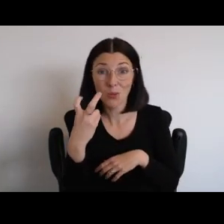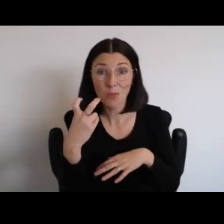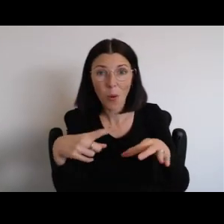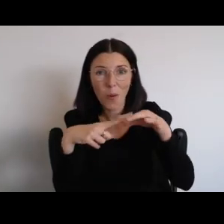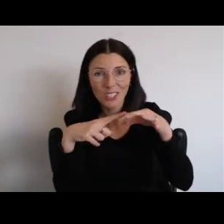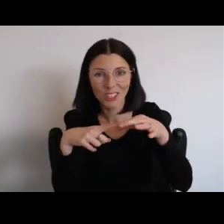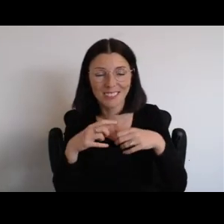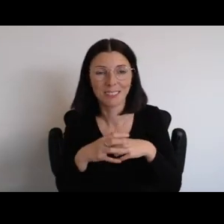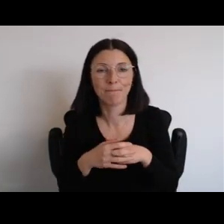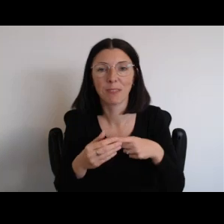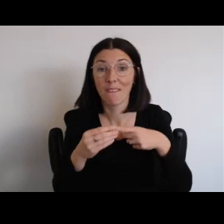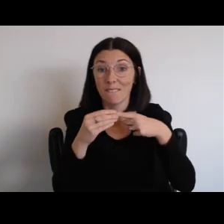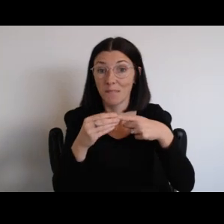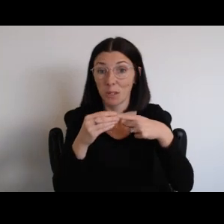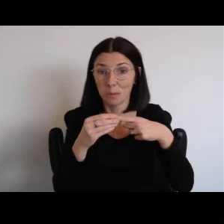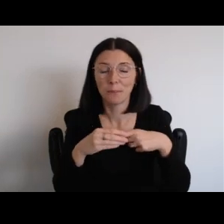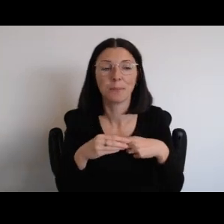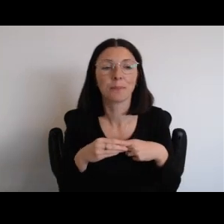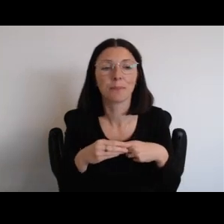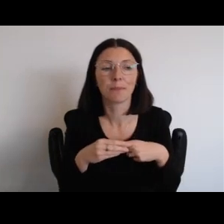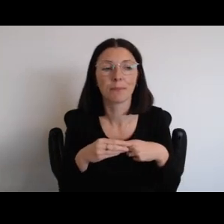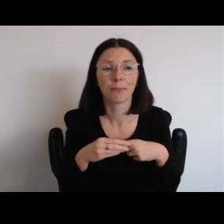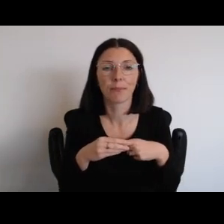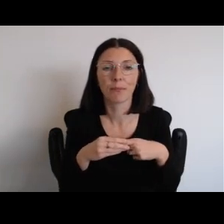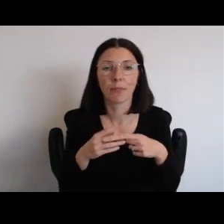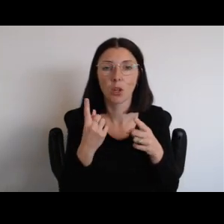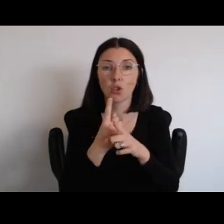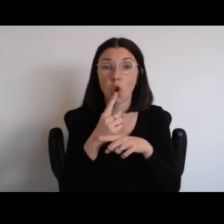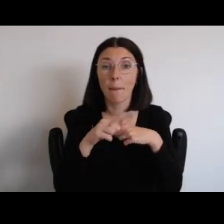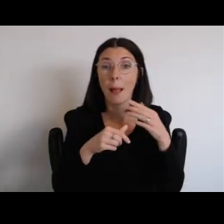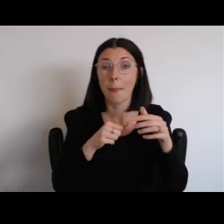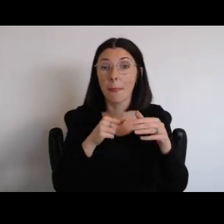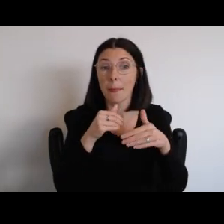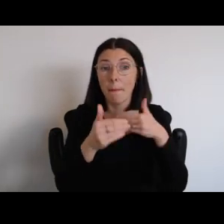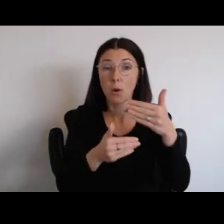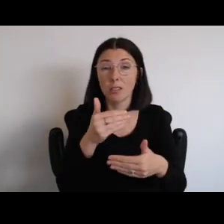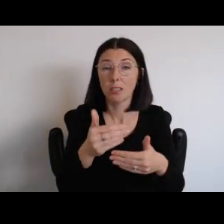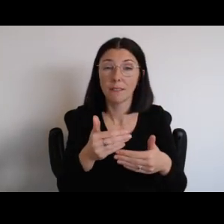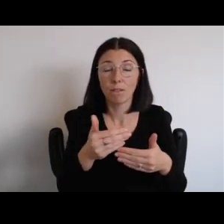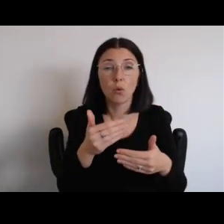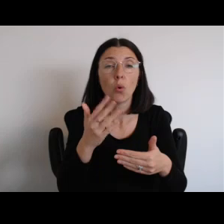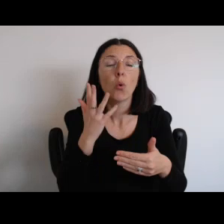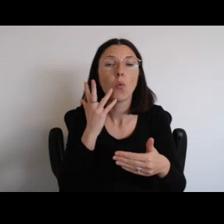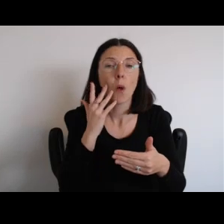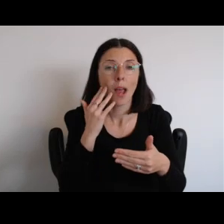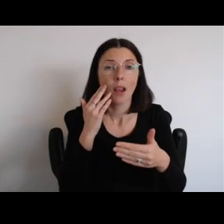first one is uh it refers to the process for where parenting orders have been made within post order